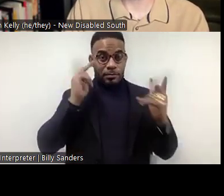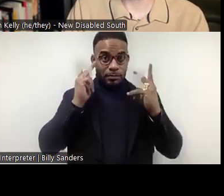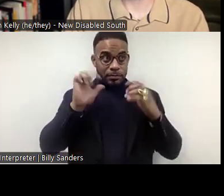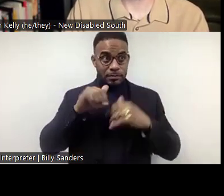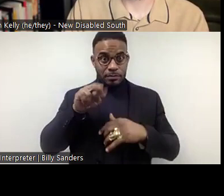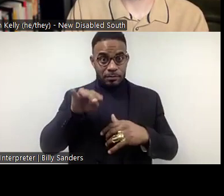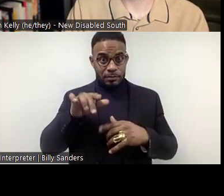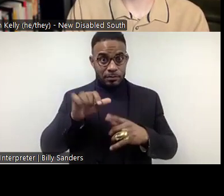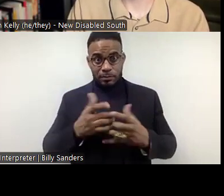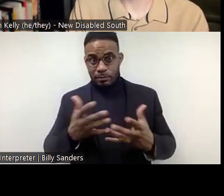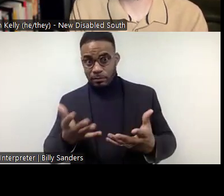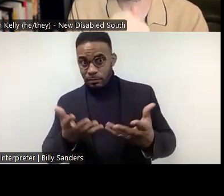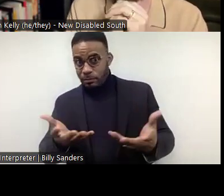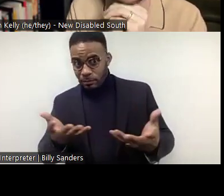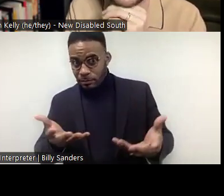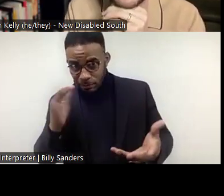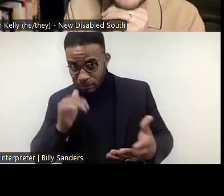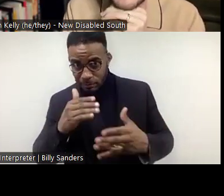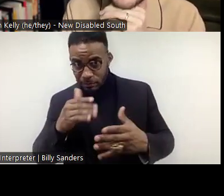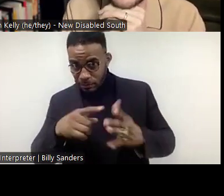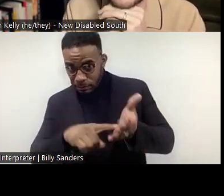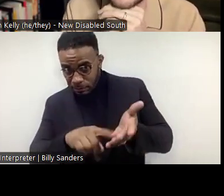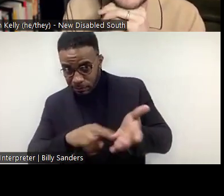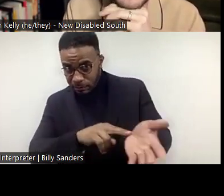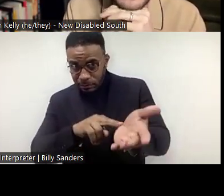back. Sorry, I'm having an anxiety thing about Anita